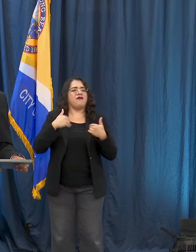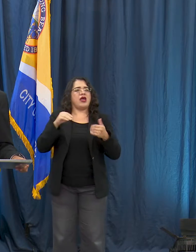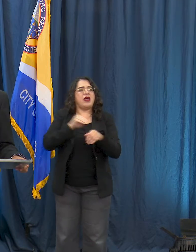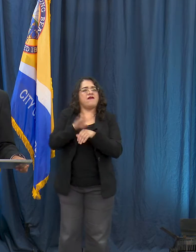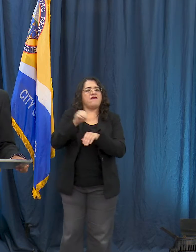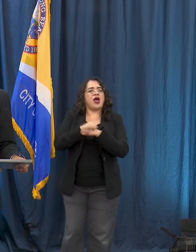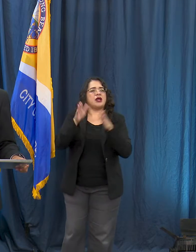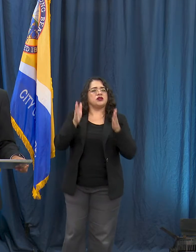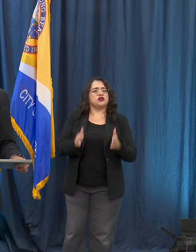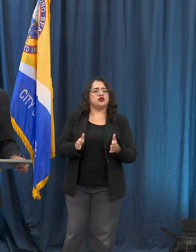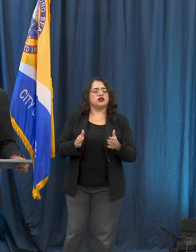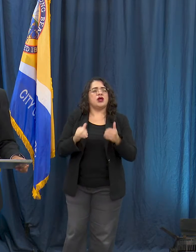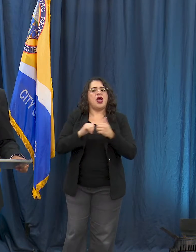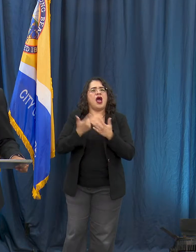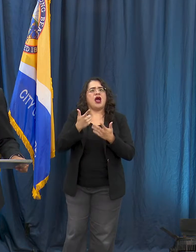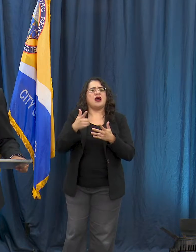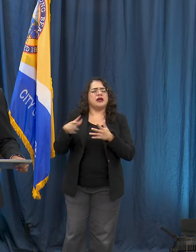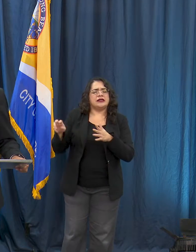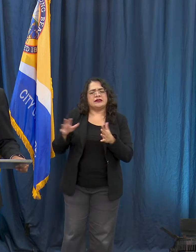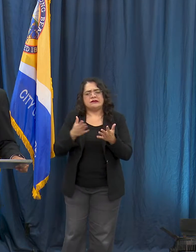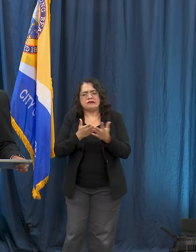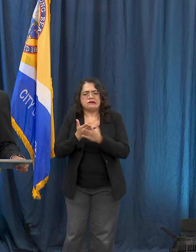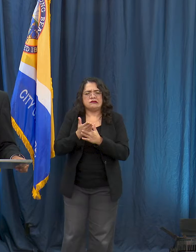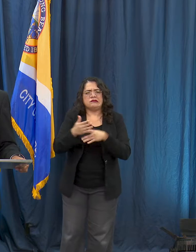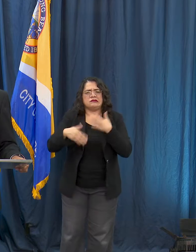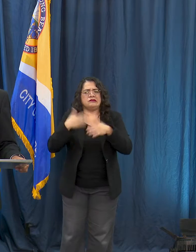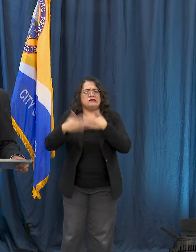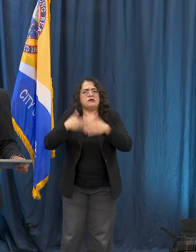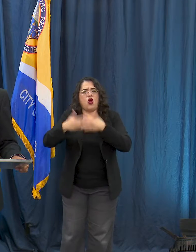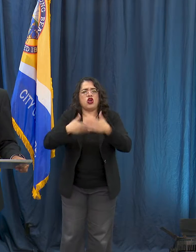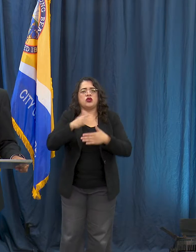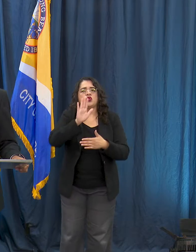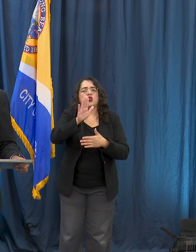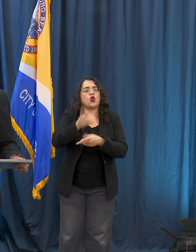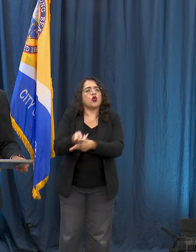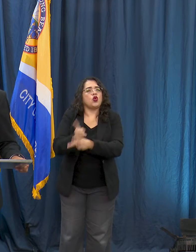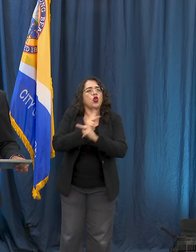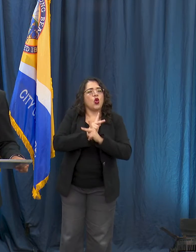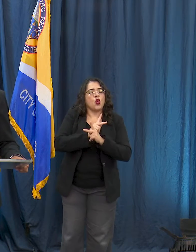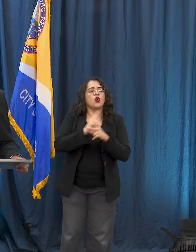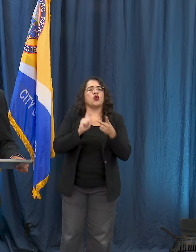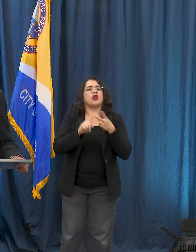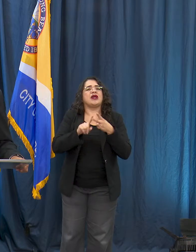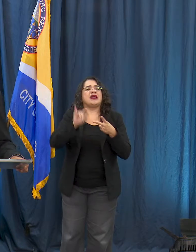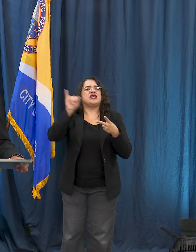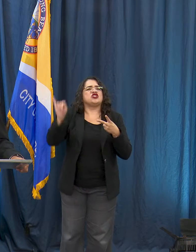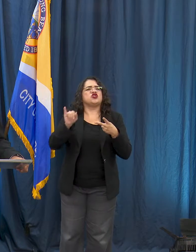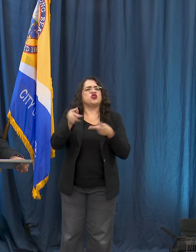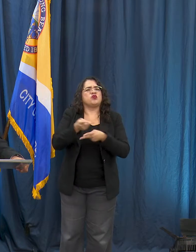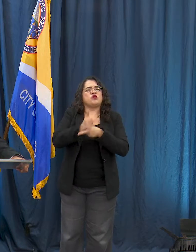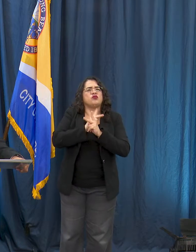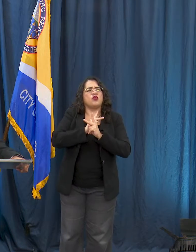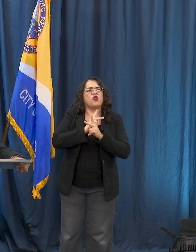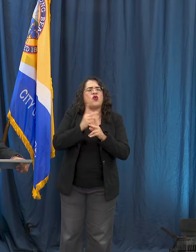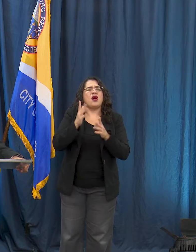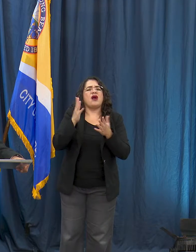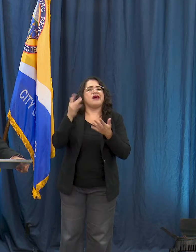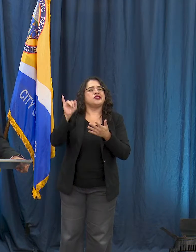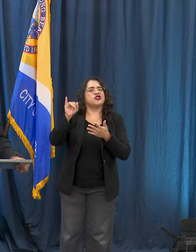navigate special loan programs to help you navigate your insurance program. And so, my commitment and our commitment